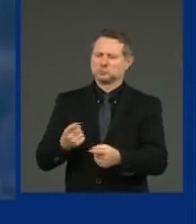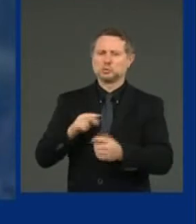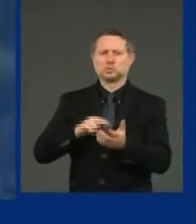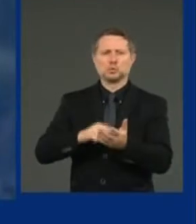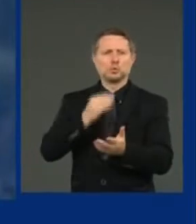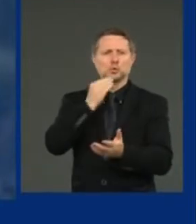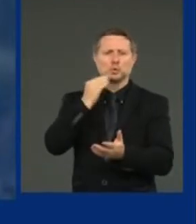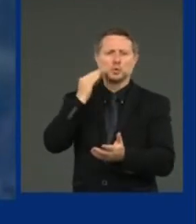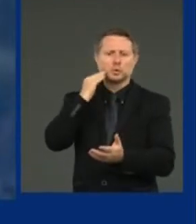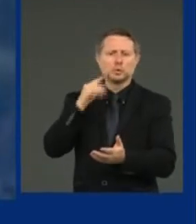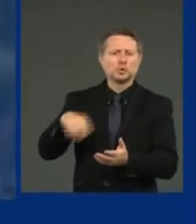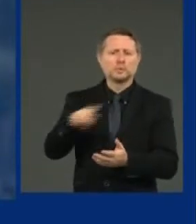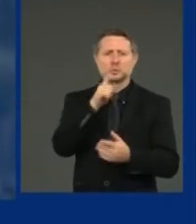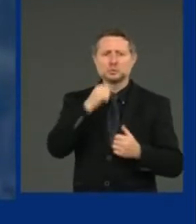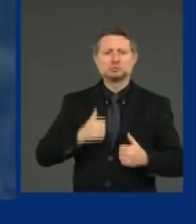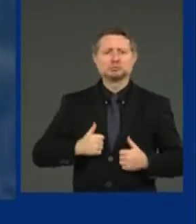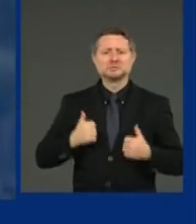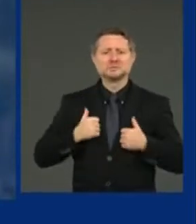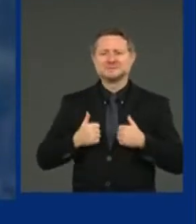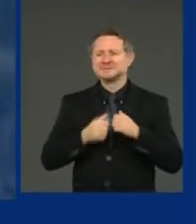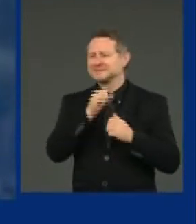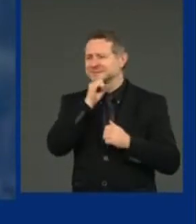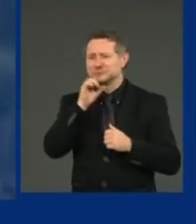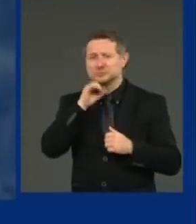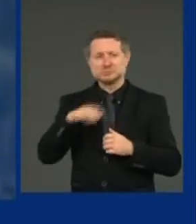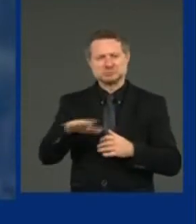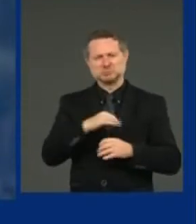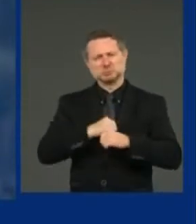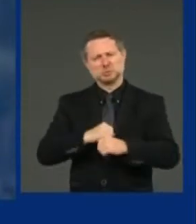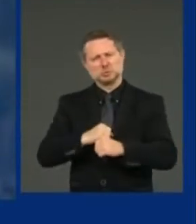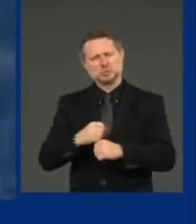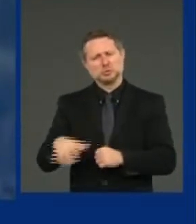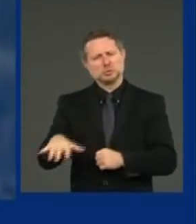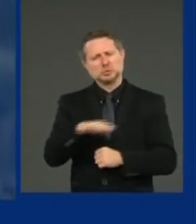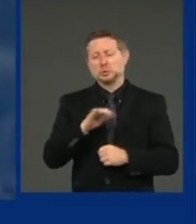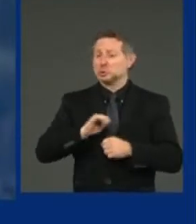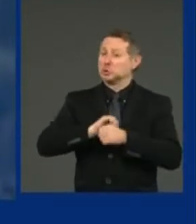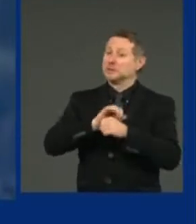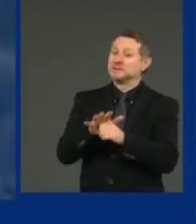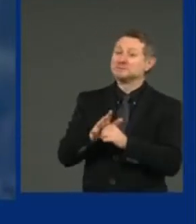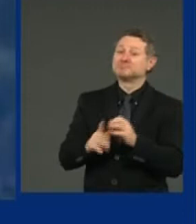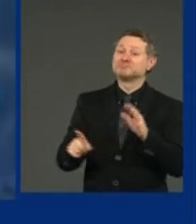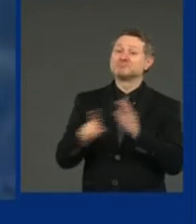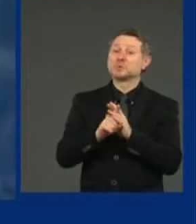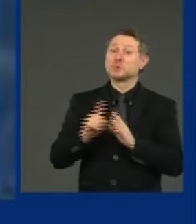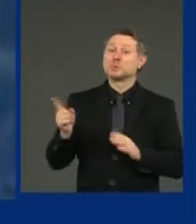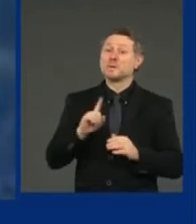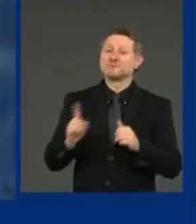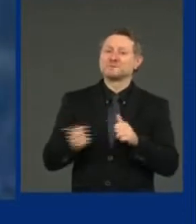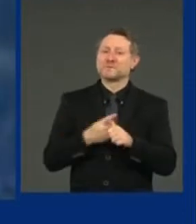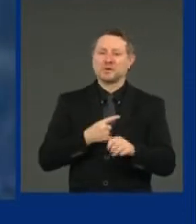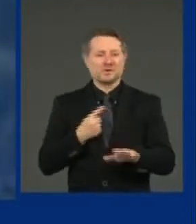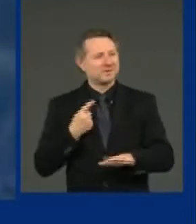WE HAVE FROM DAY ONE WHICH IS OUR NURSING HOMES, WE HAVE SEEN, WE WERE INTRODUCED TO THIS VIRUS